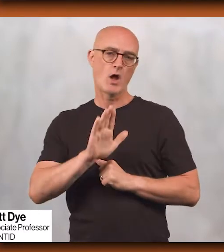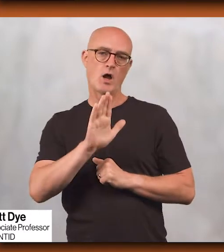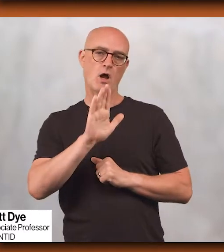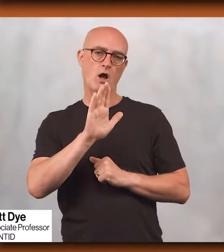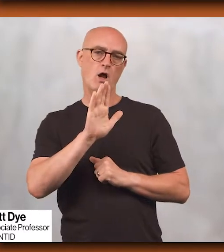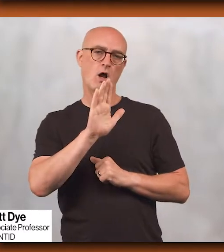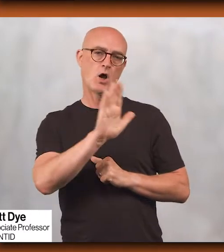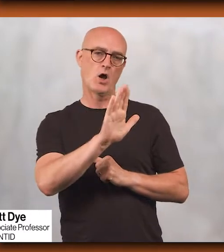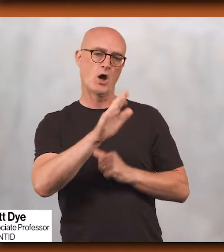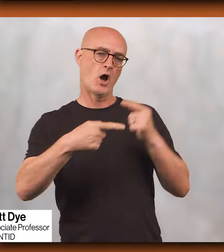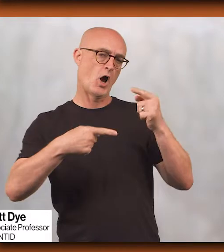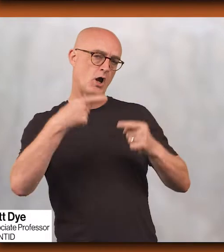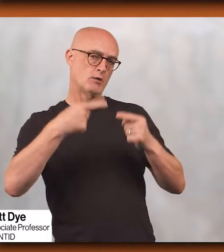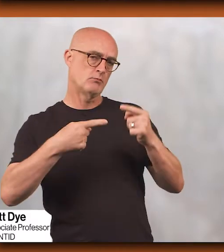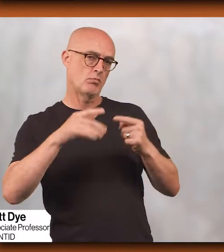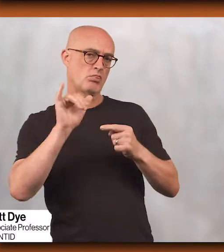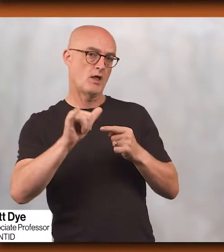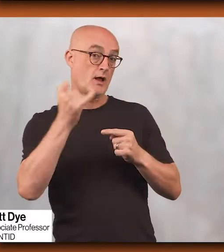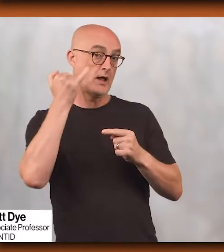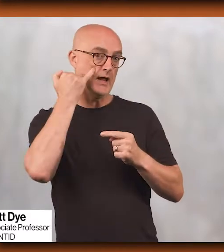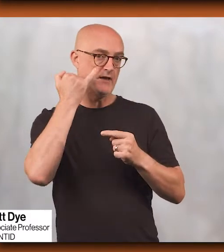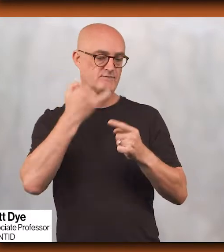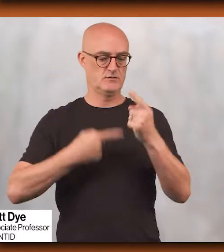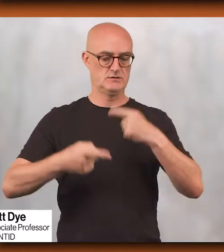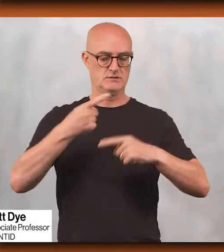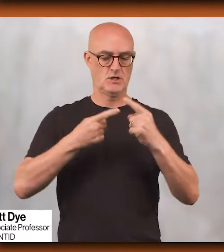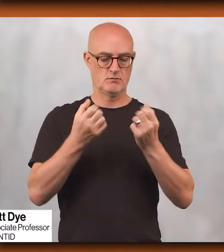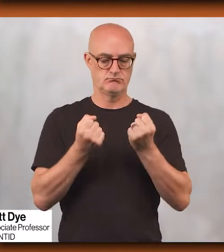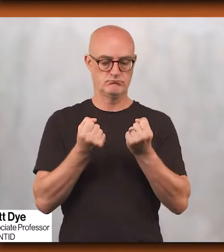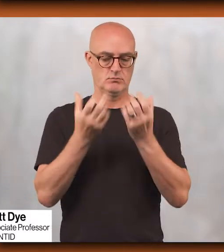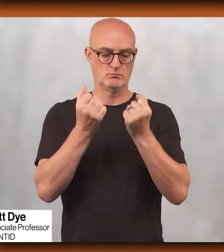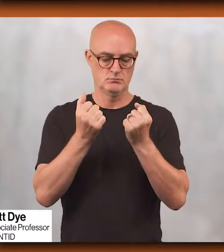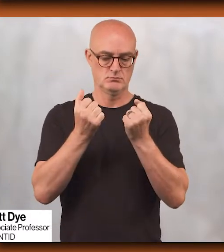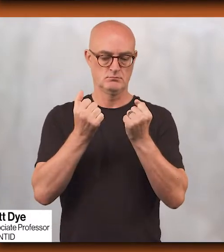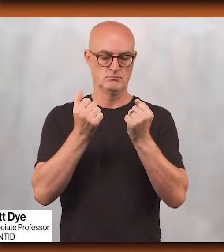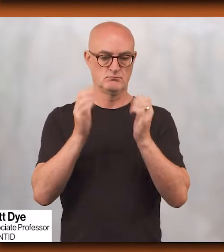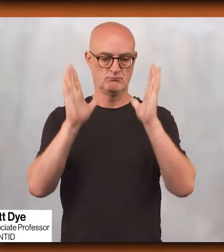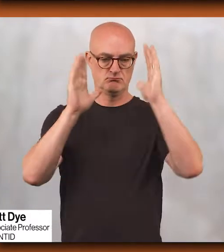near fixation-- it was more likely that the hand shape would be important,